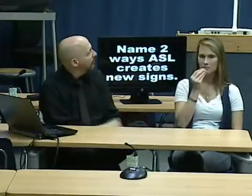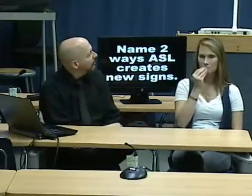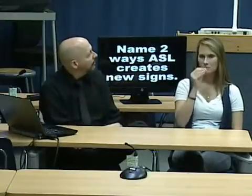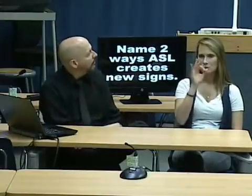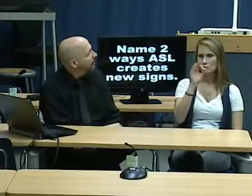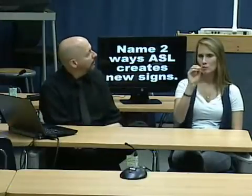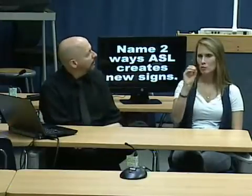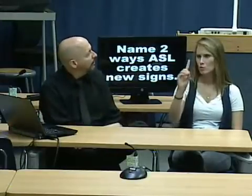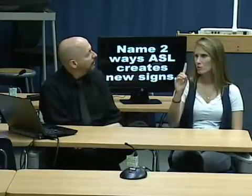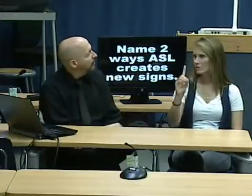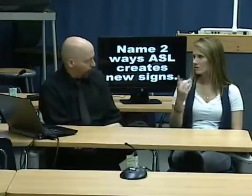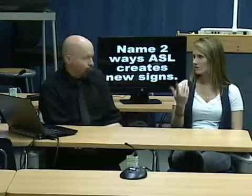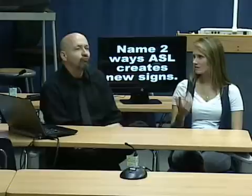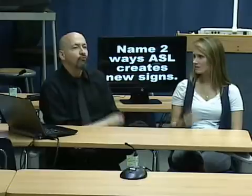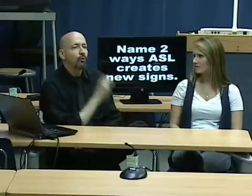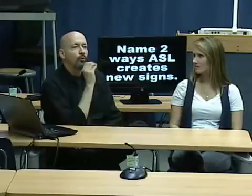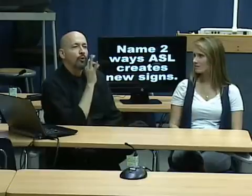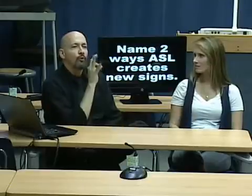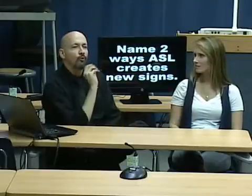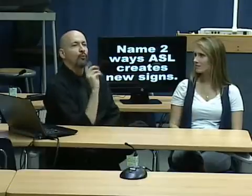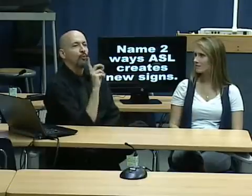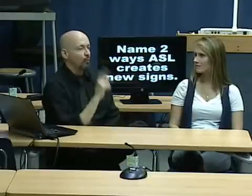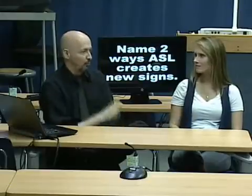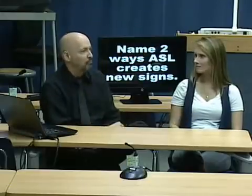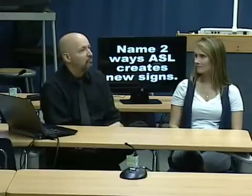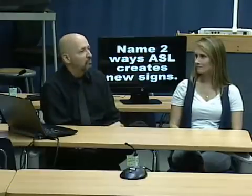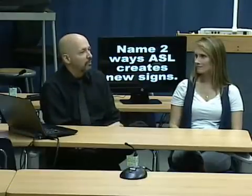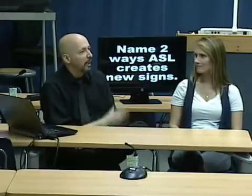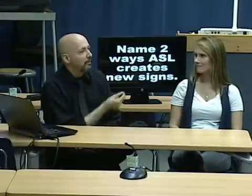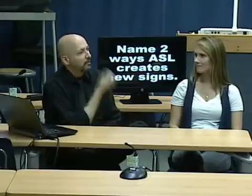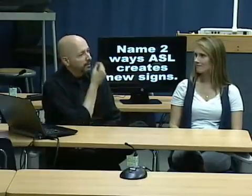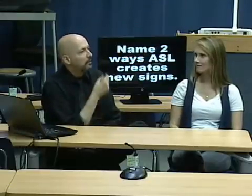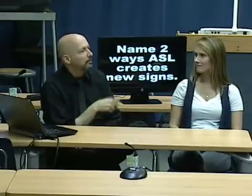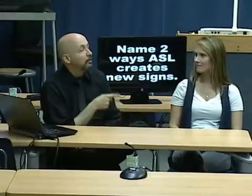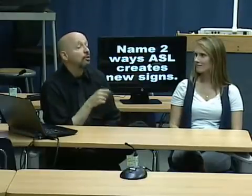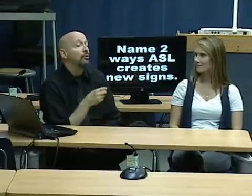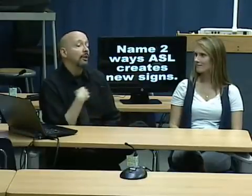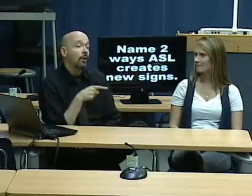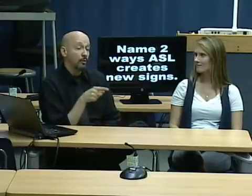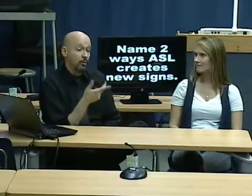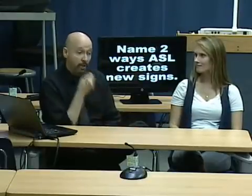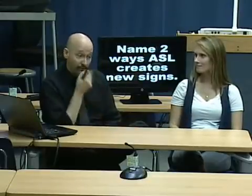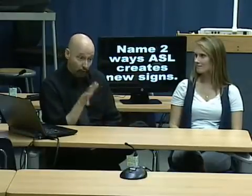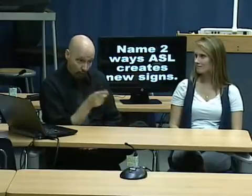Food. F-O-O-D F-O-O-D. Eat. You can say, "Did you finish eating?"